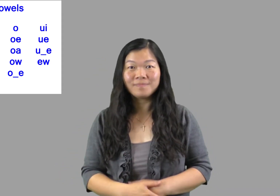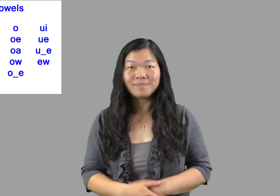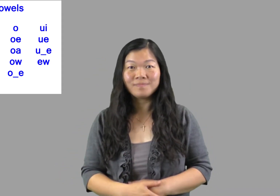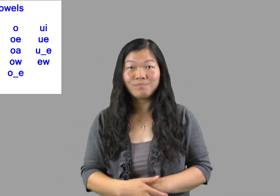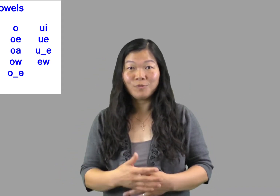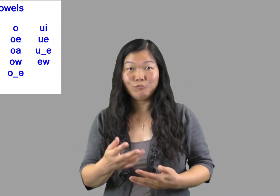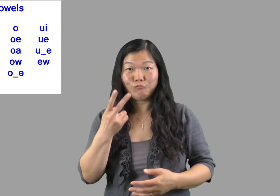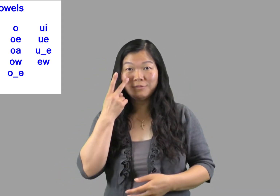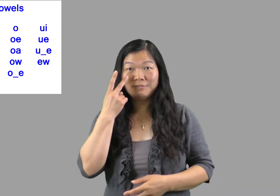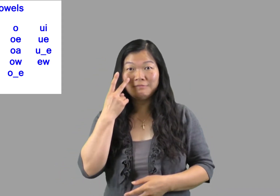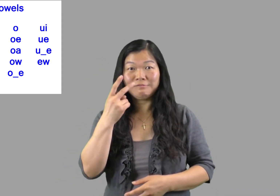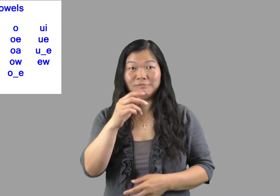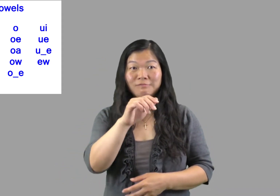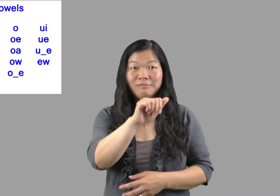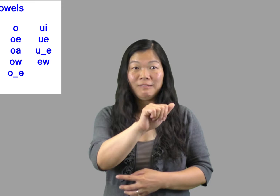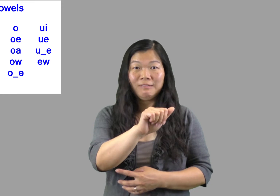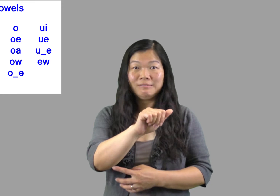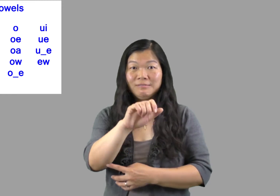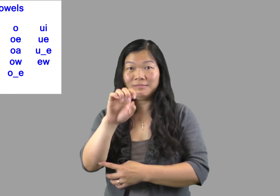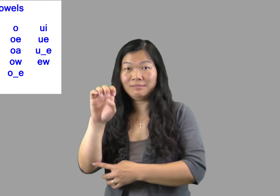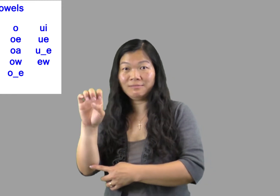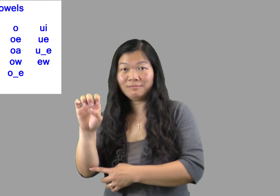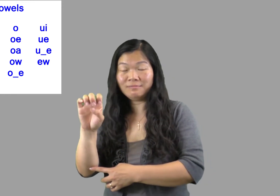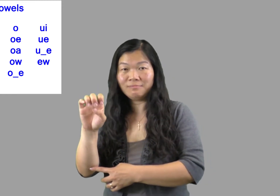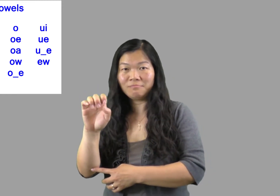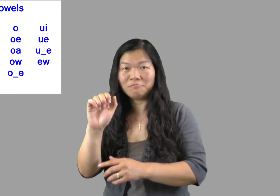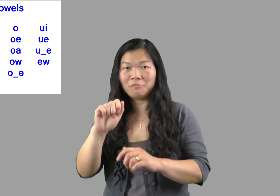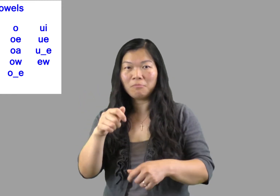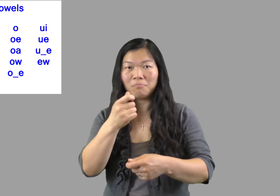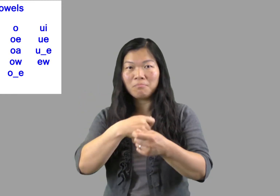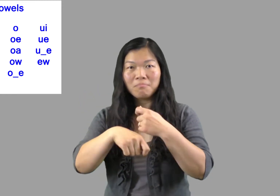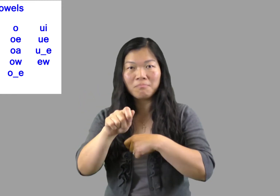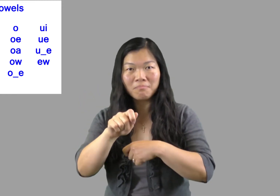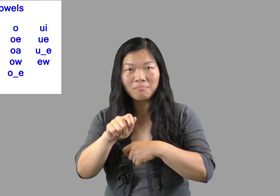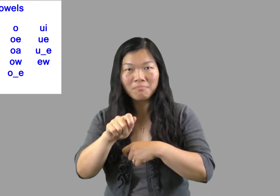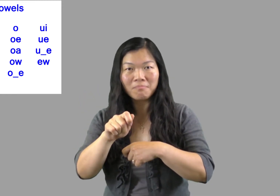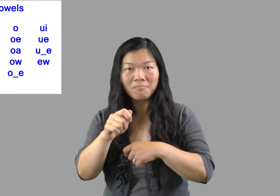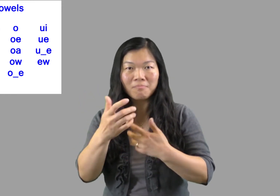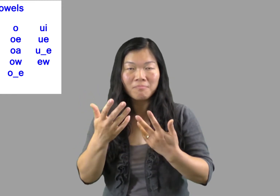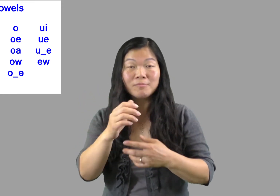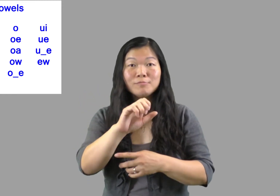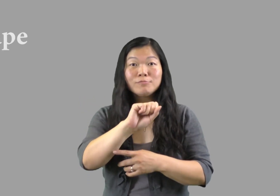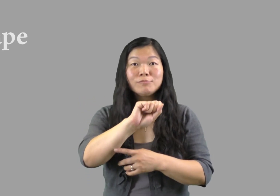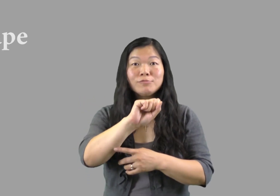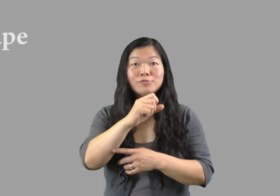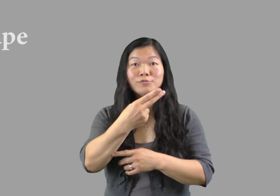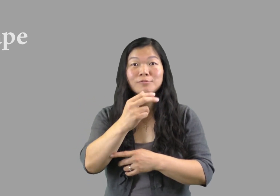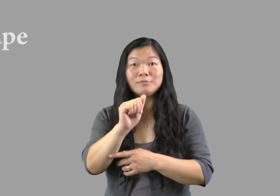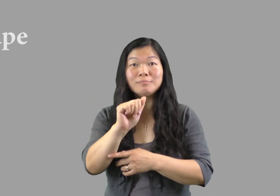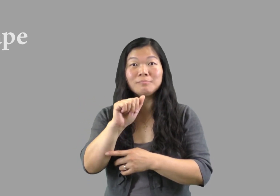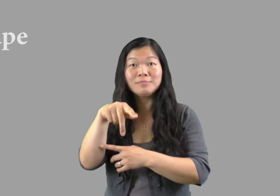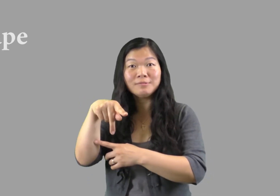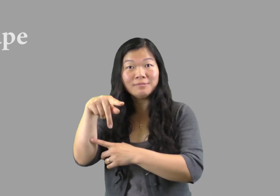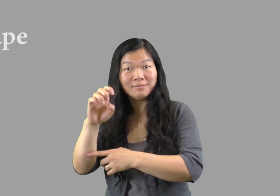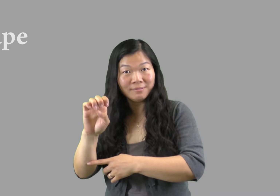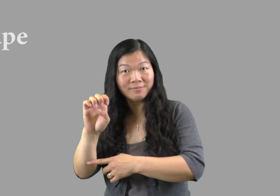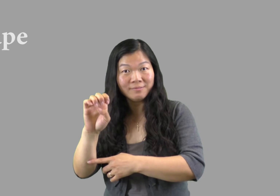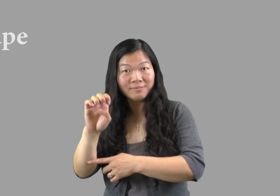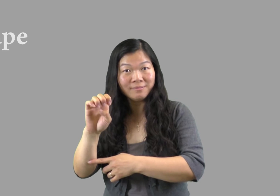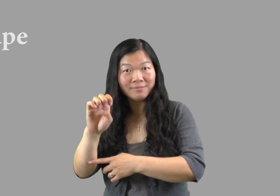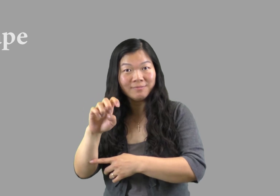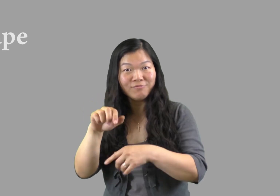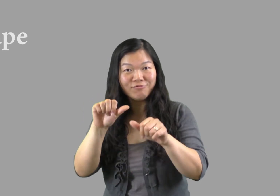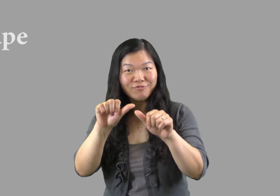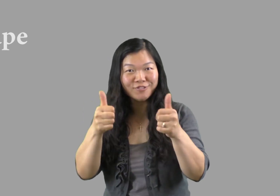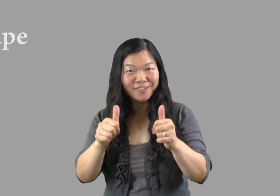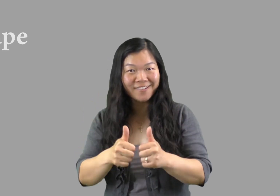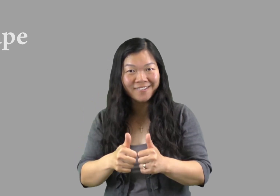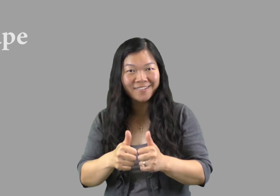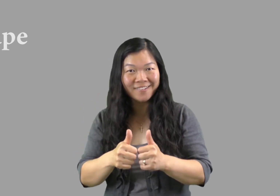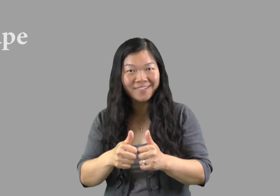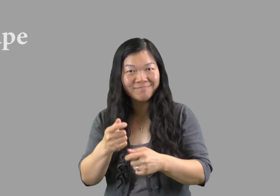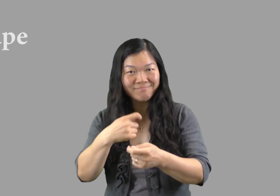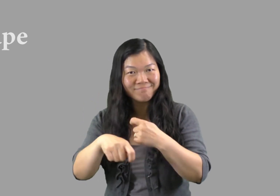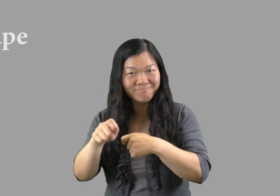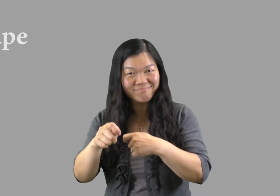We can use ‘a_e’ and insert the word ‘shape’